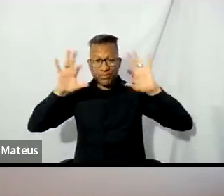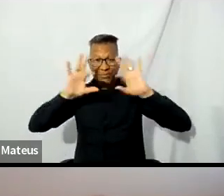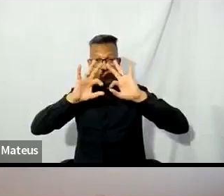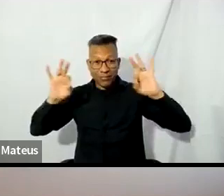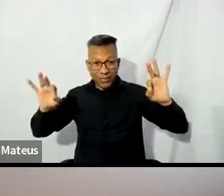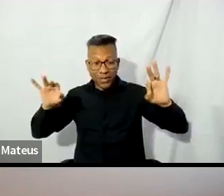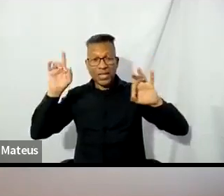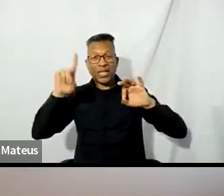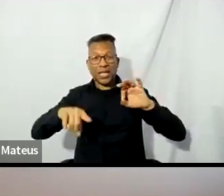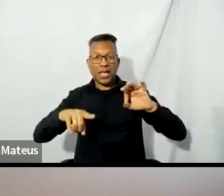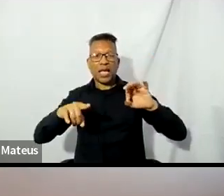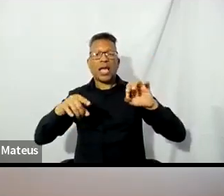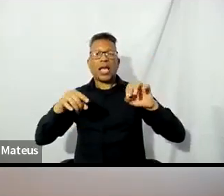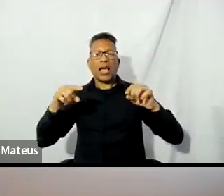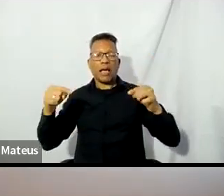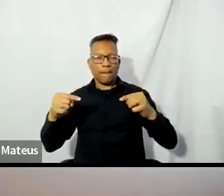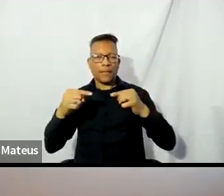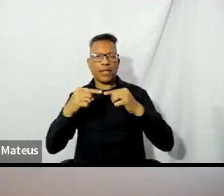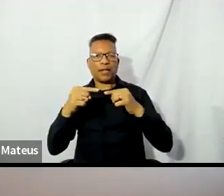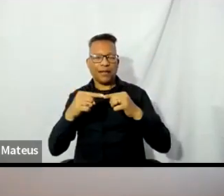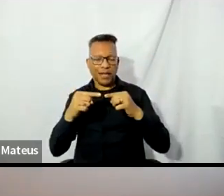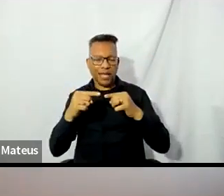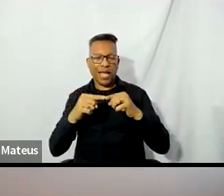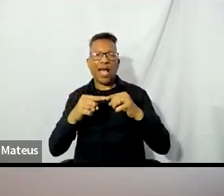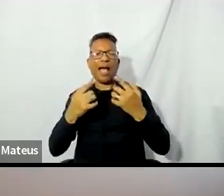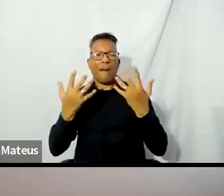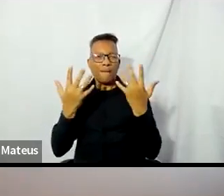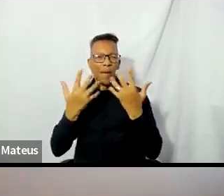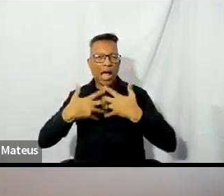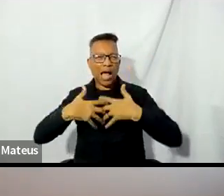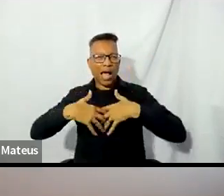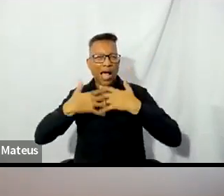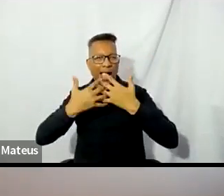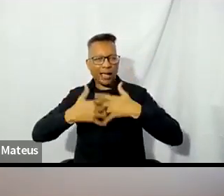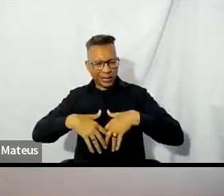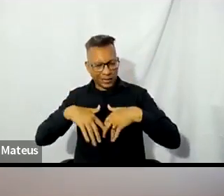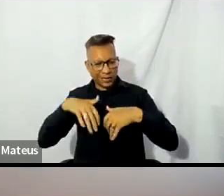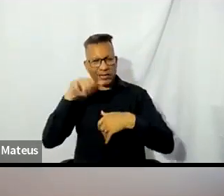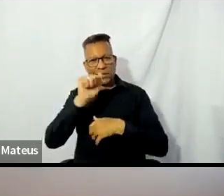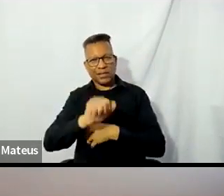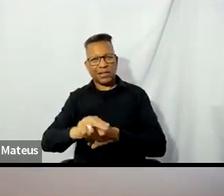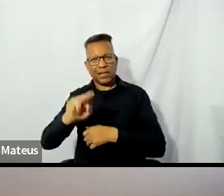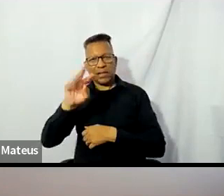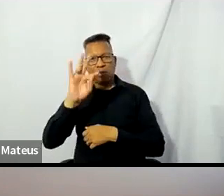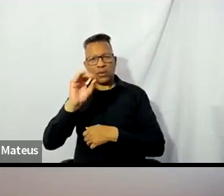ur tau ur tau